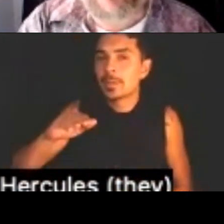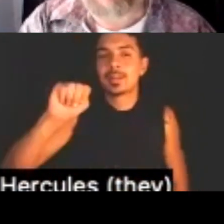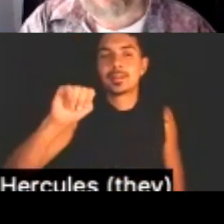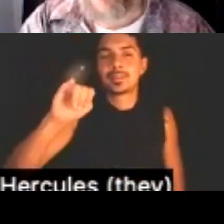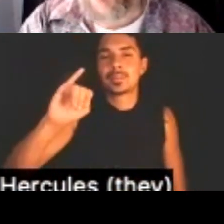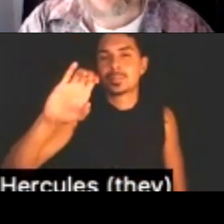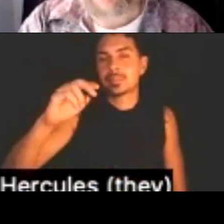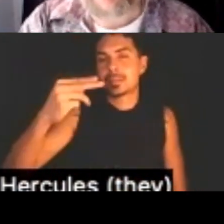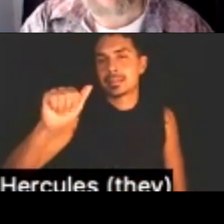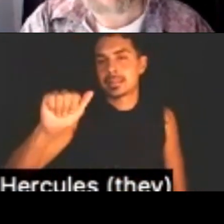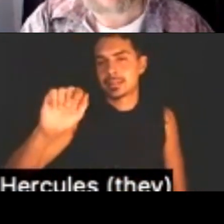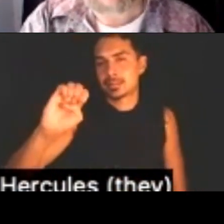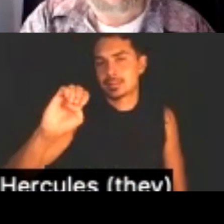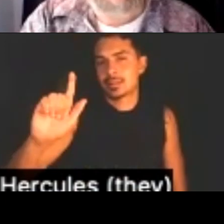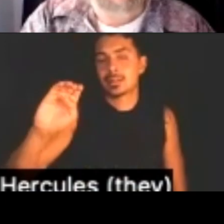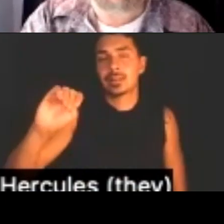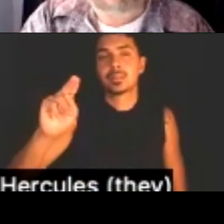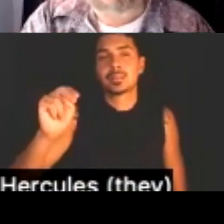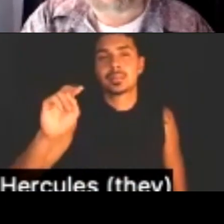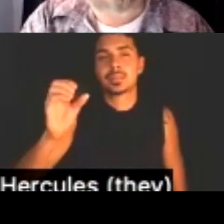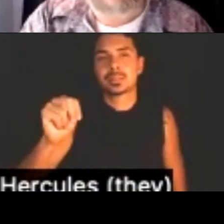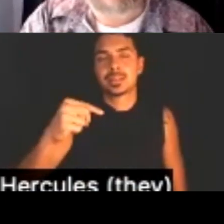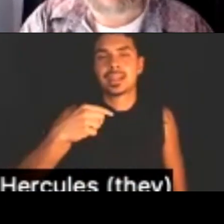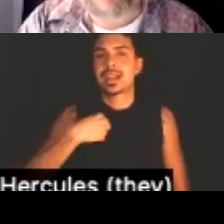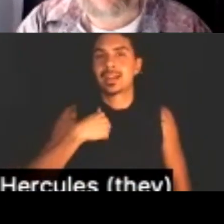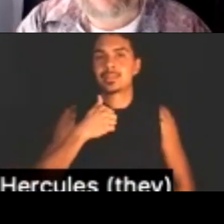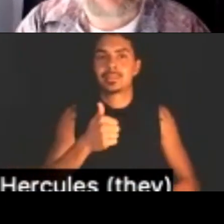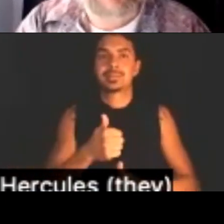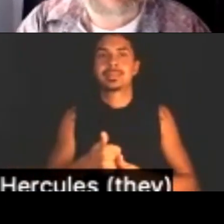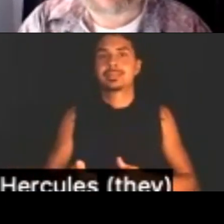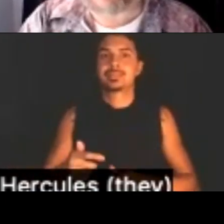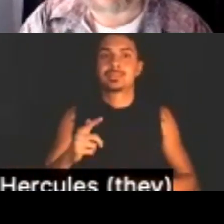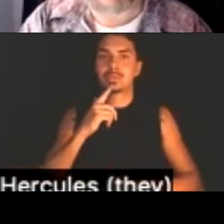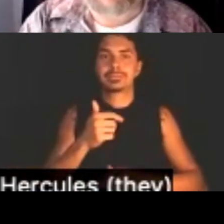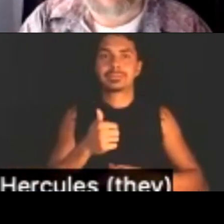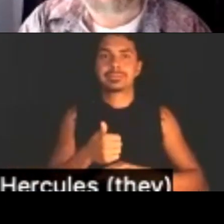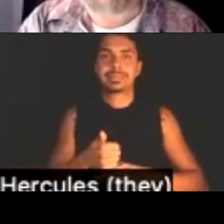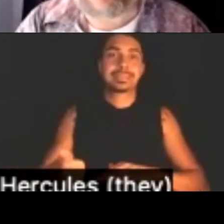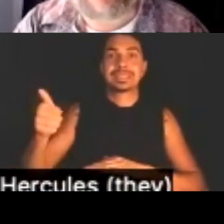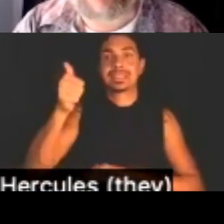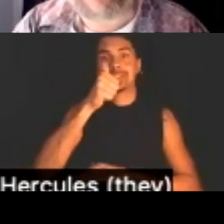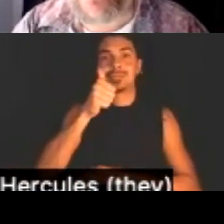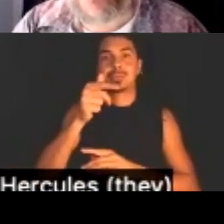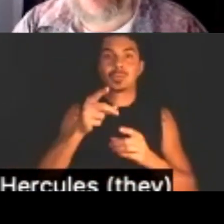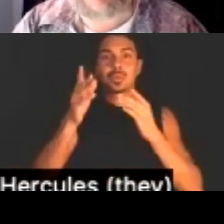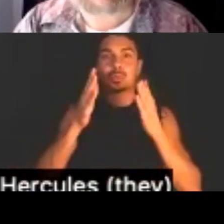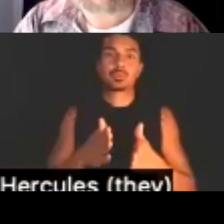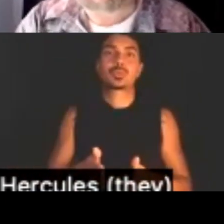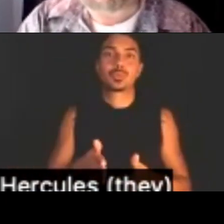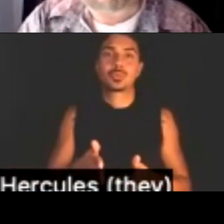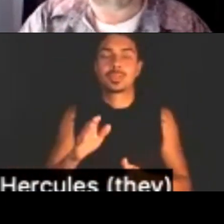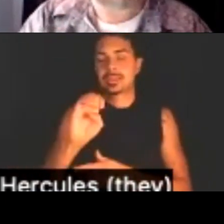I'm our primary trainer, but being an executive director means that I get to do all the fun other things.